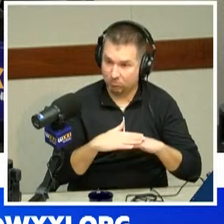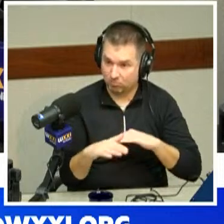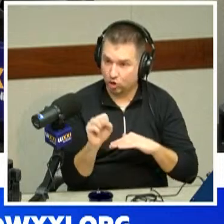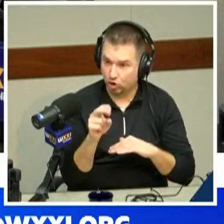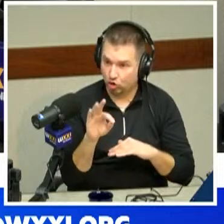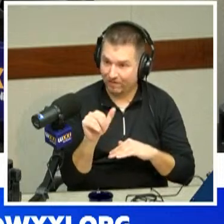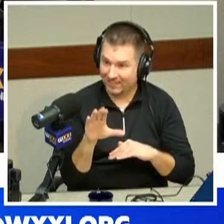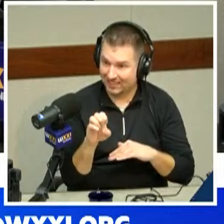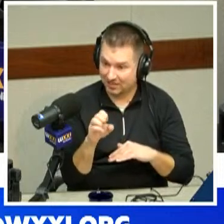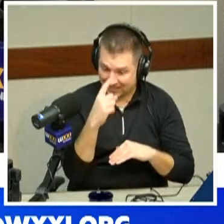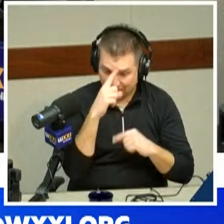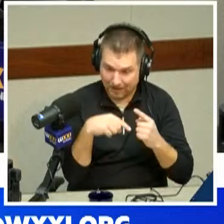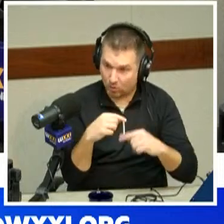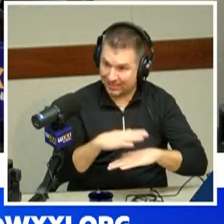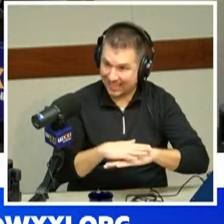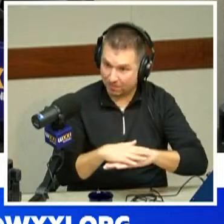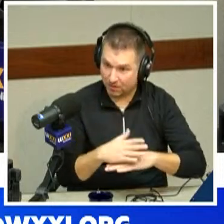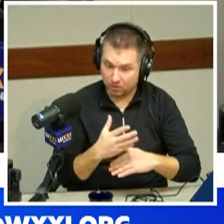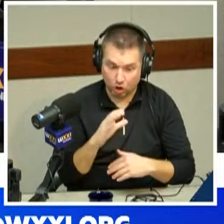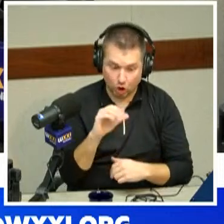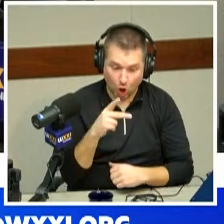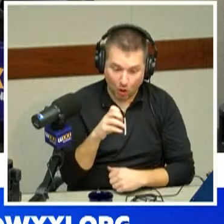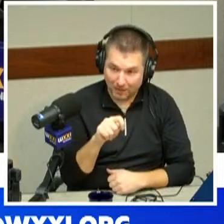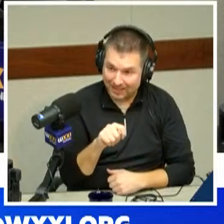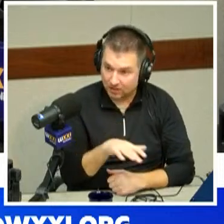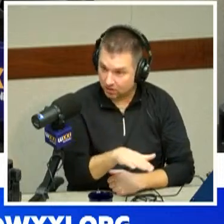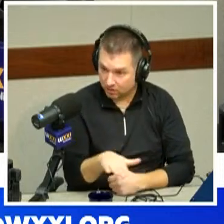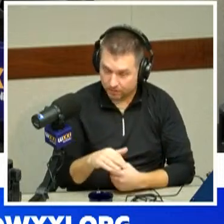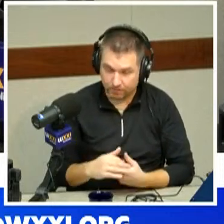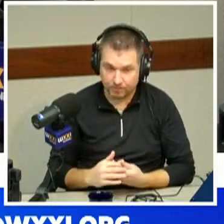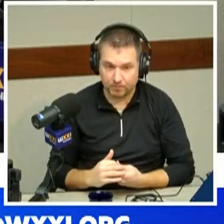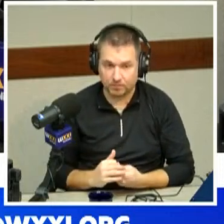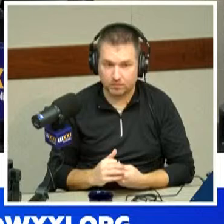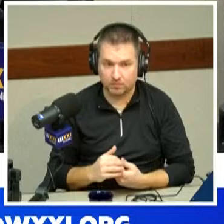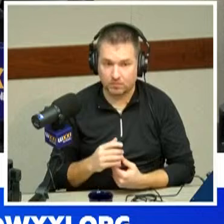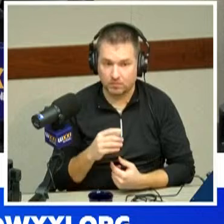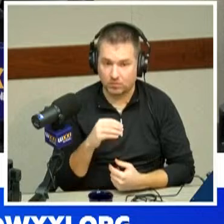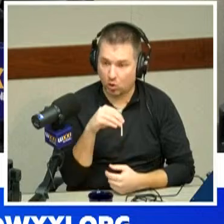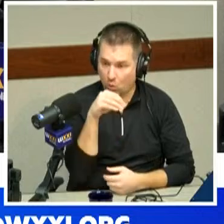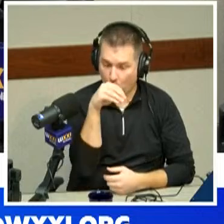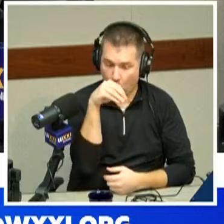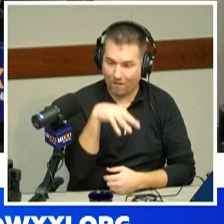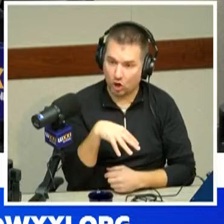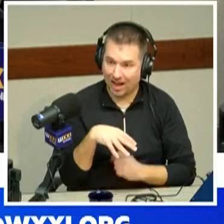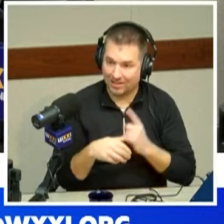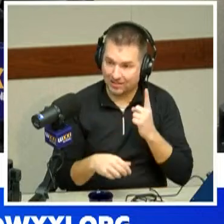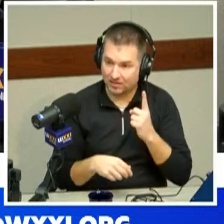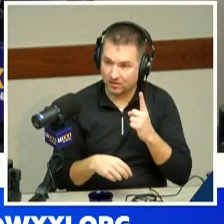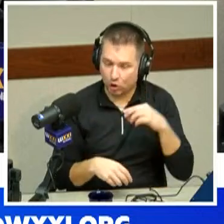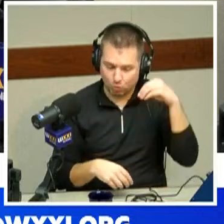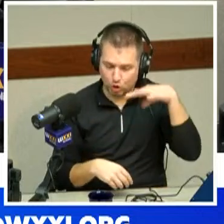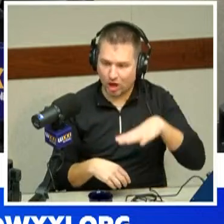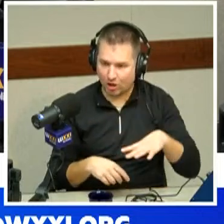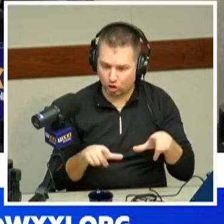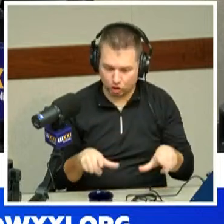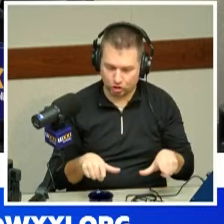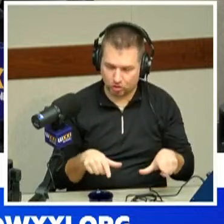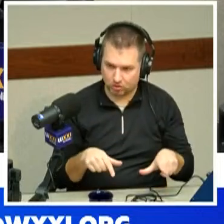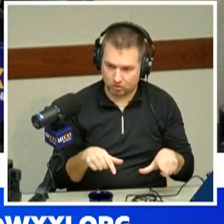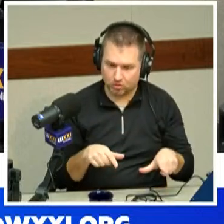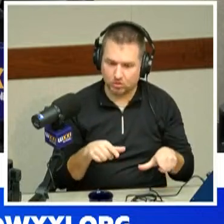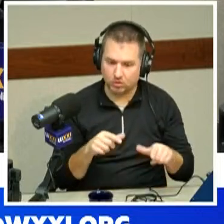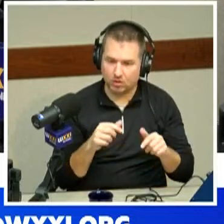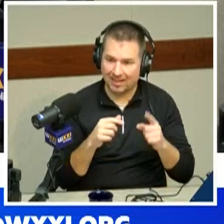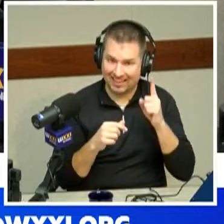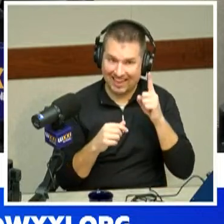about a table surface or carpet and it has a overh hat projector and with a camera mted on